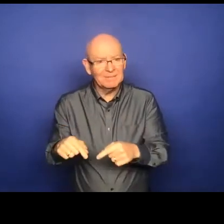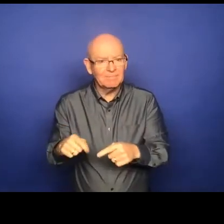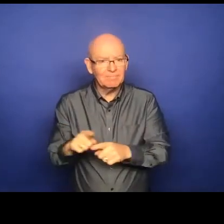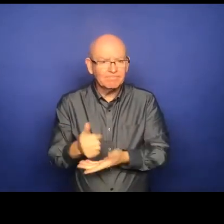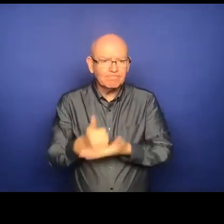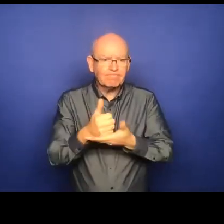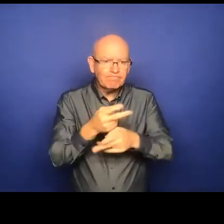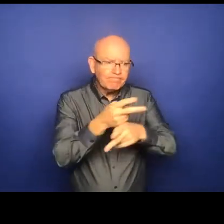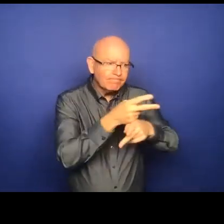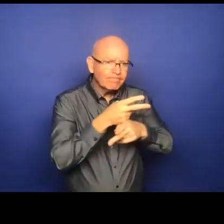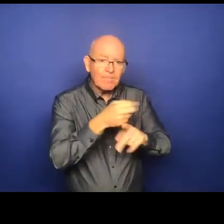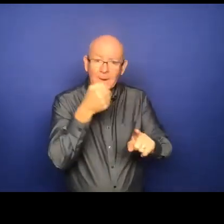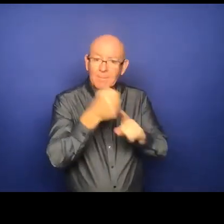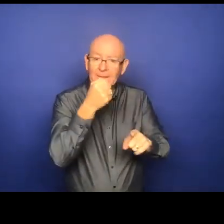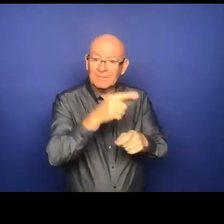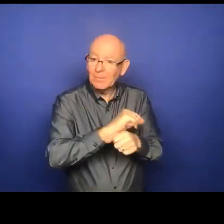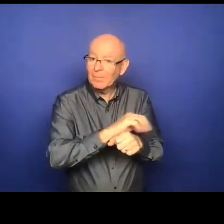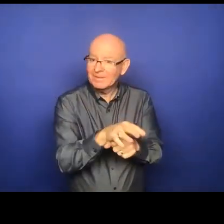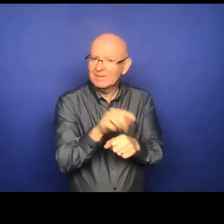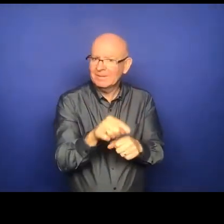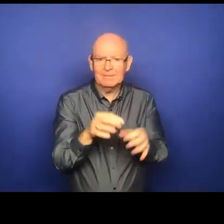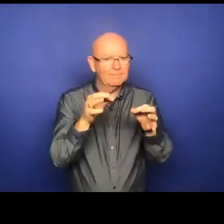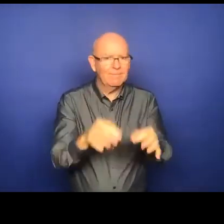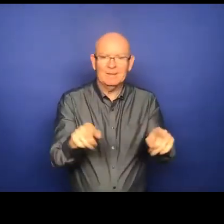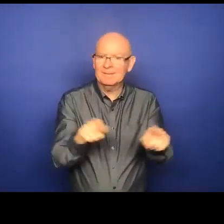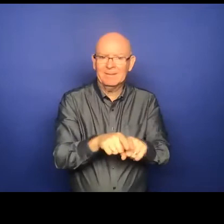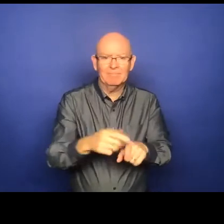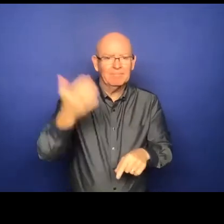to any data collection system including surveys, administrative